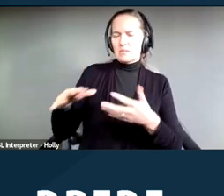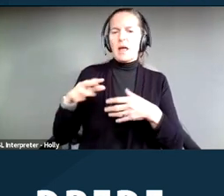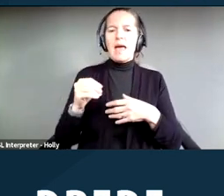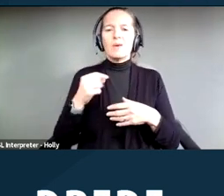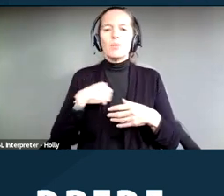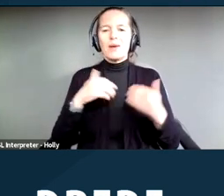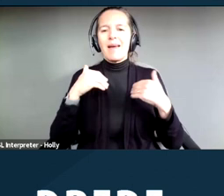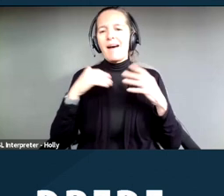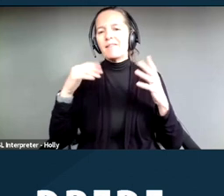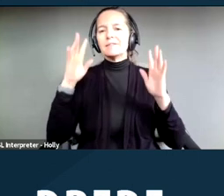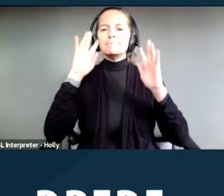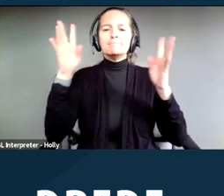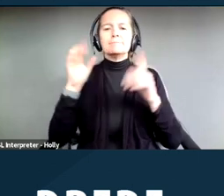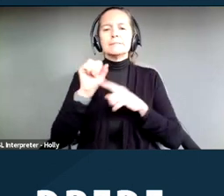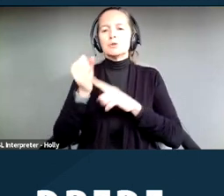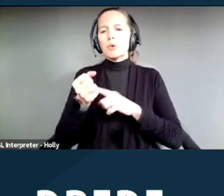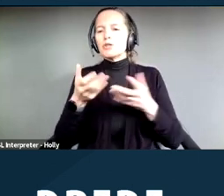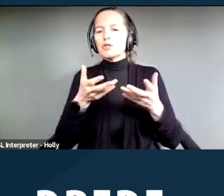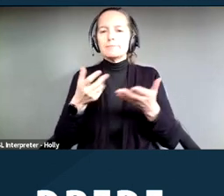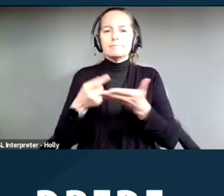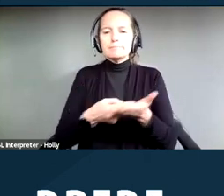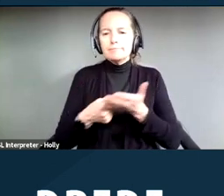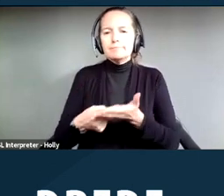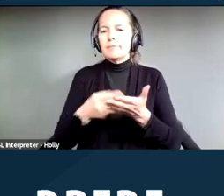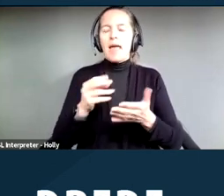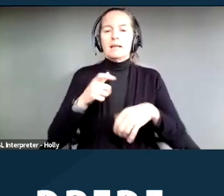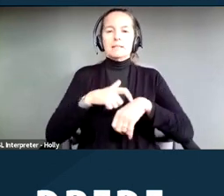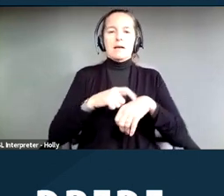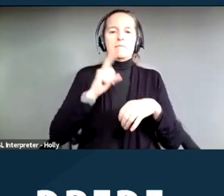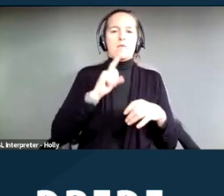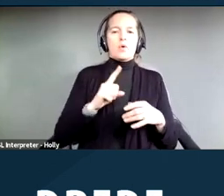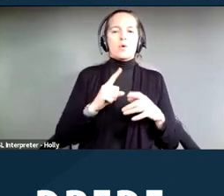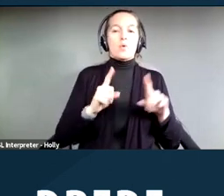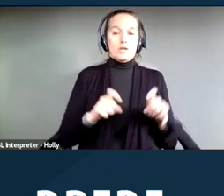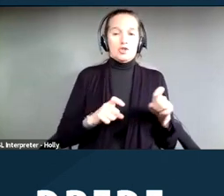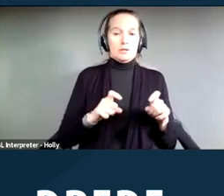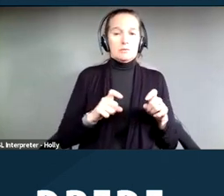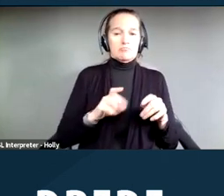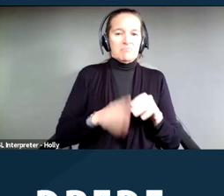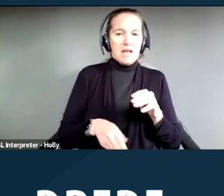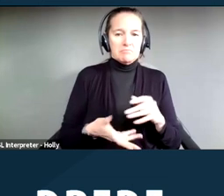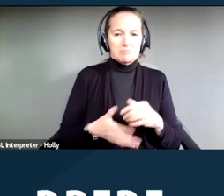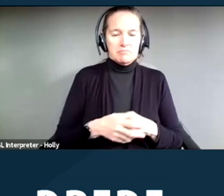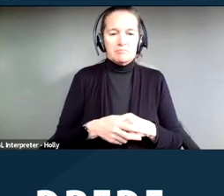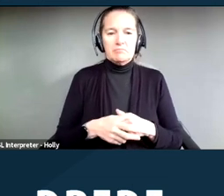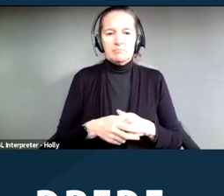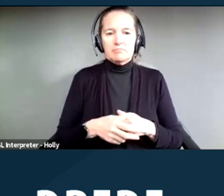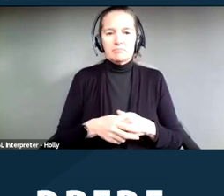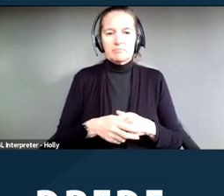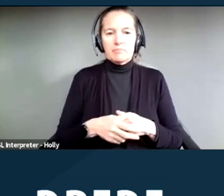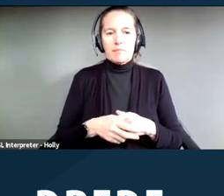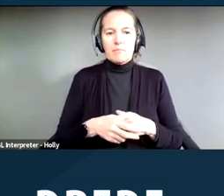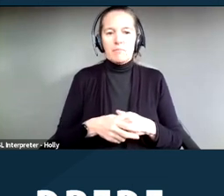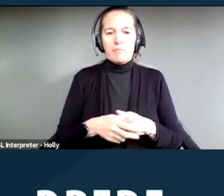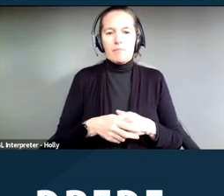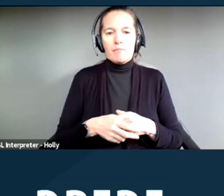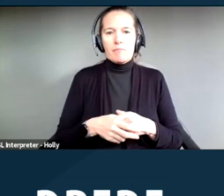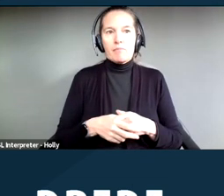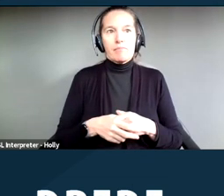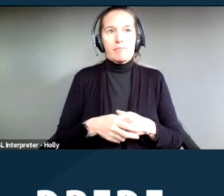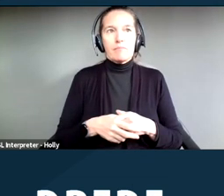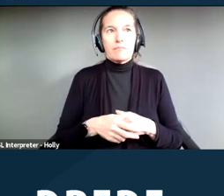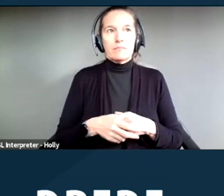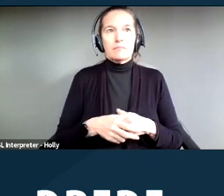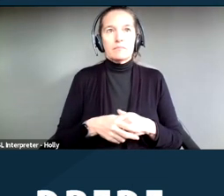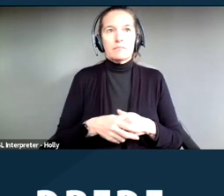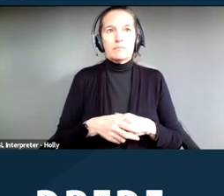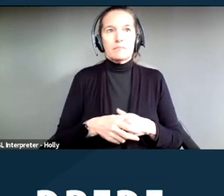that if we have time we'll go over, and then there will be some time for questions at the end.